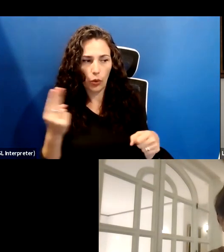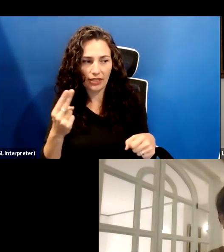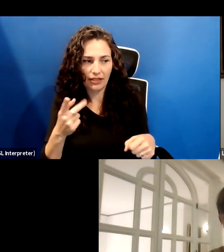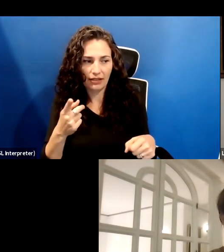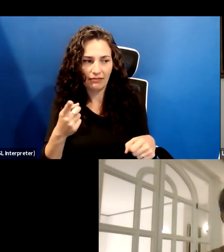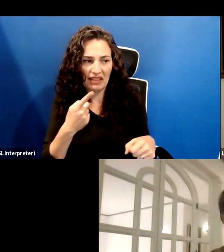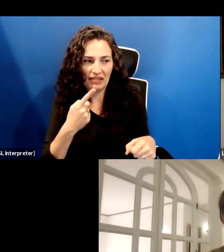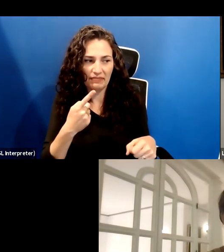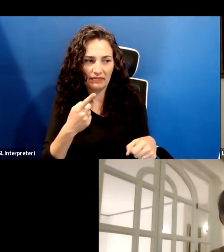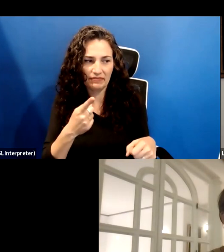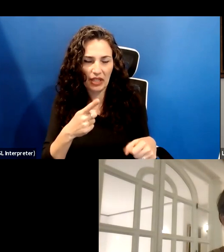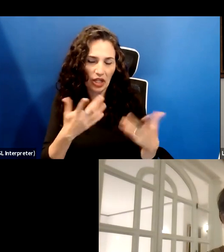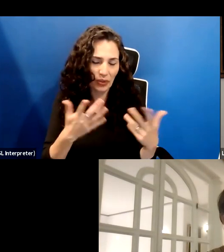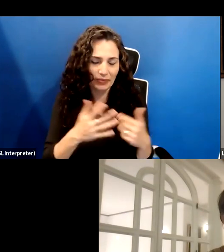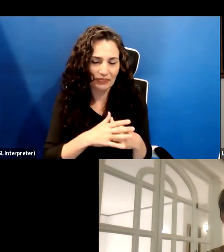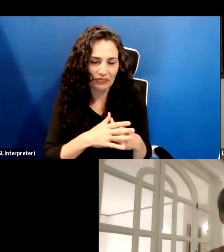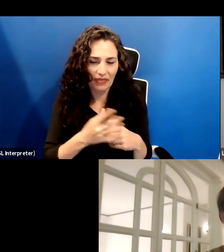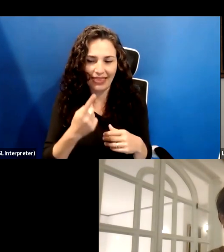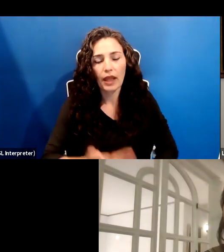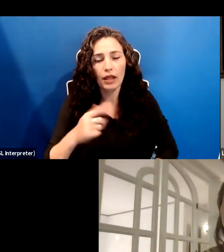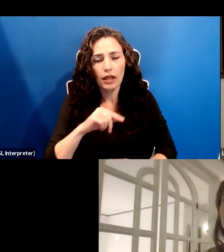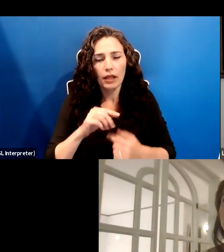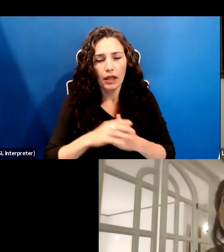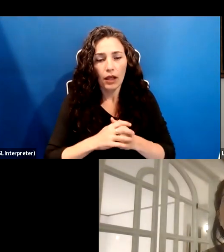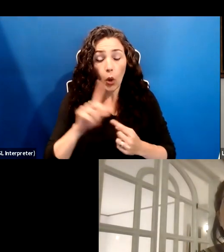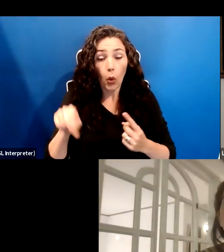What were you up against trying to make this? We started,